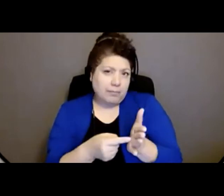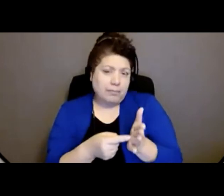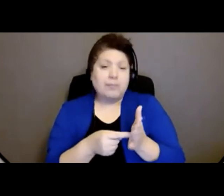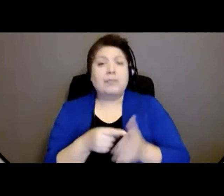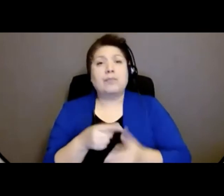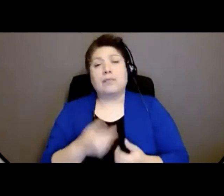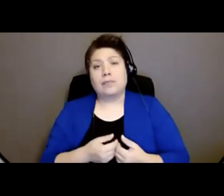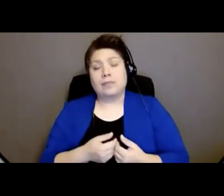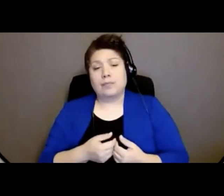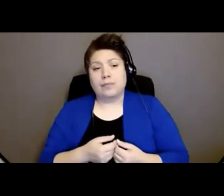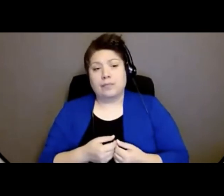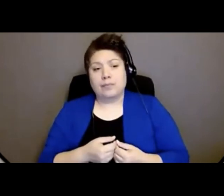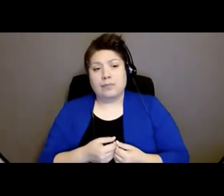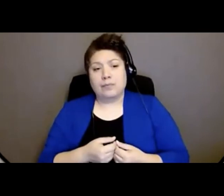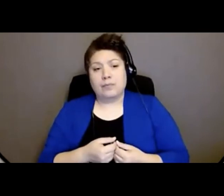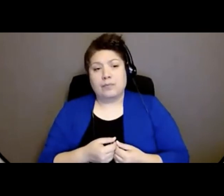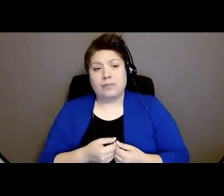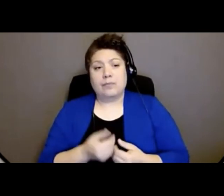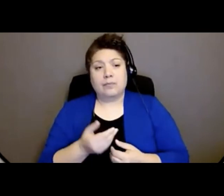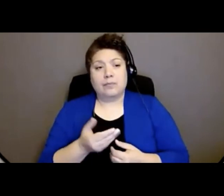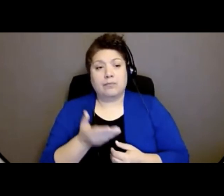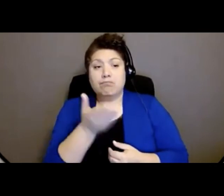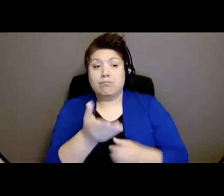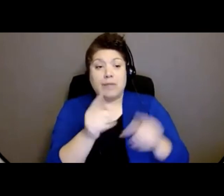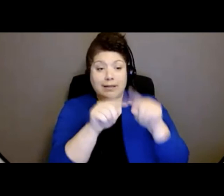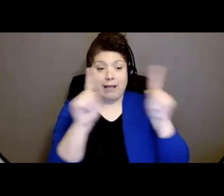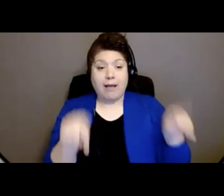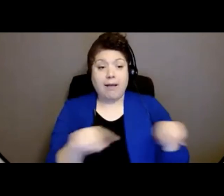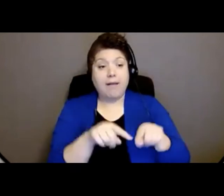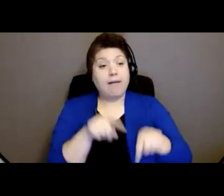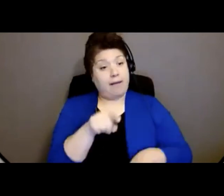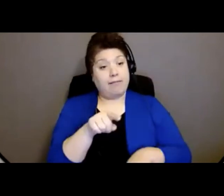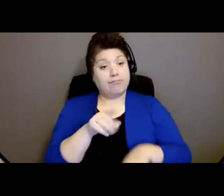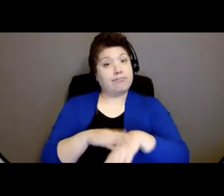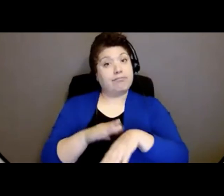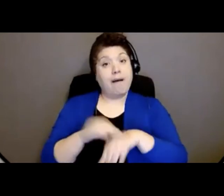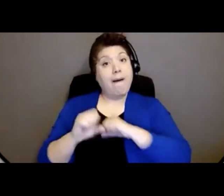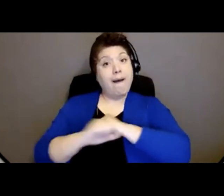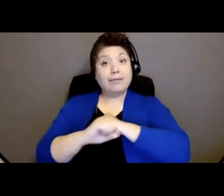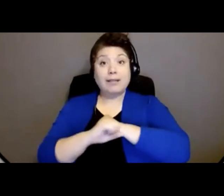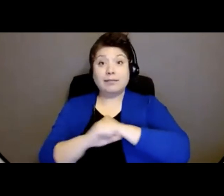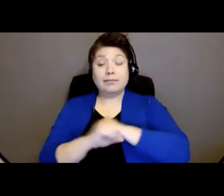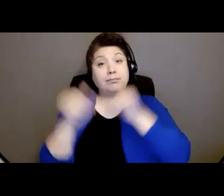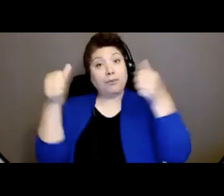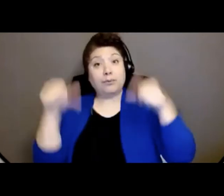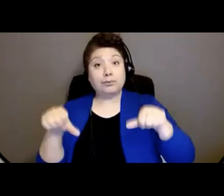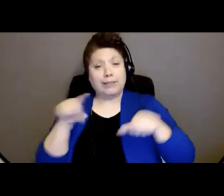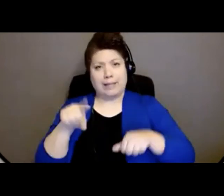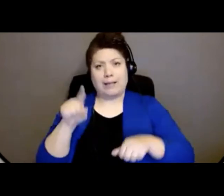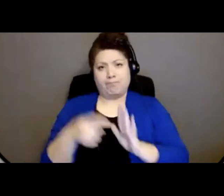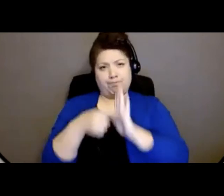I HAVE HERE ON THE SLIDE, A JOB ADVERTISEMENT THAT SAYS YOU MUST HAVE A DRIVER'S LICENCE TO APPLY.